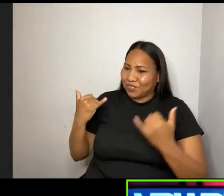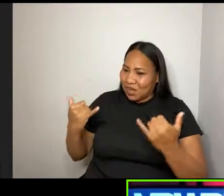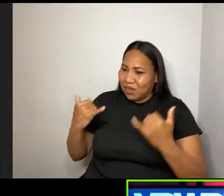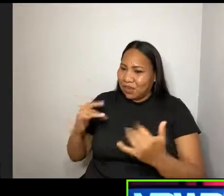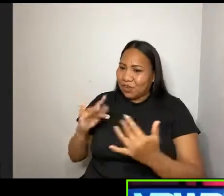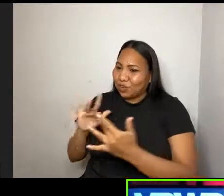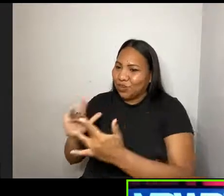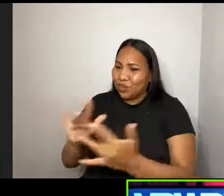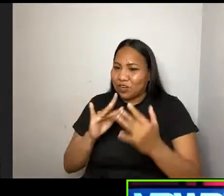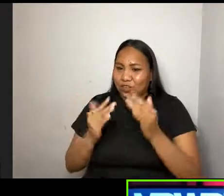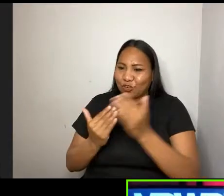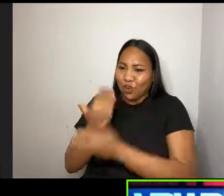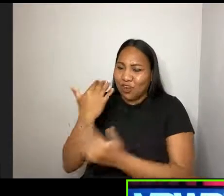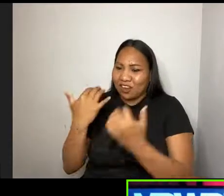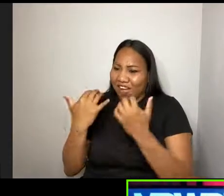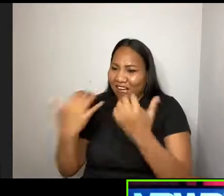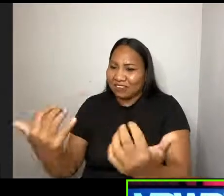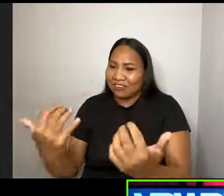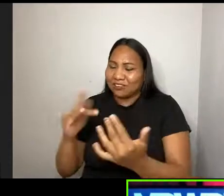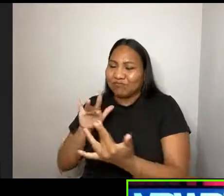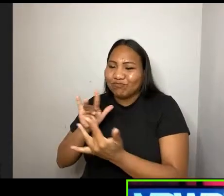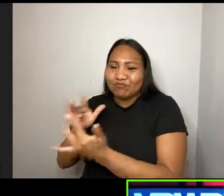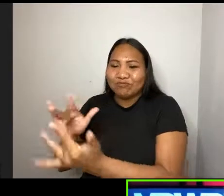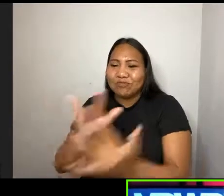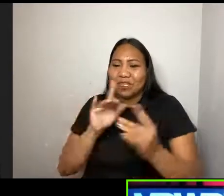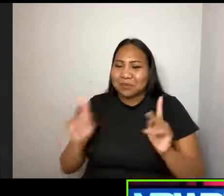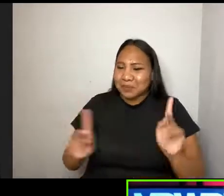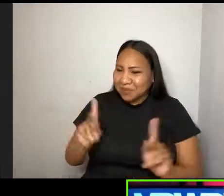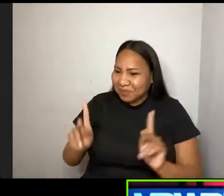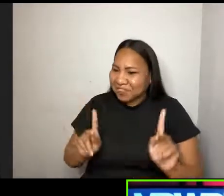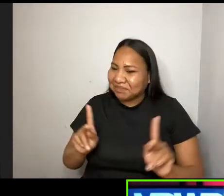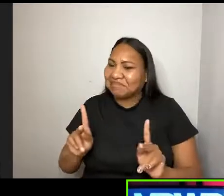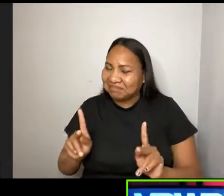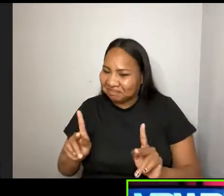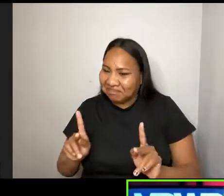people will have learned something from what I had to say and hopefully they will take some